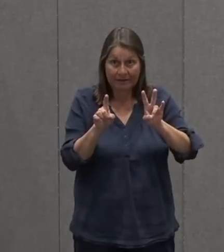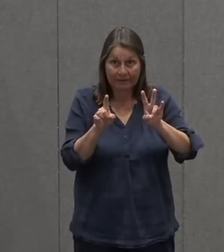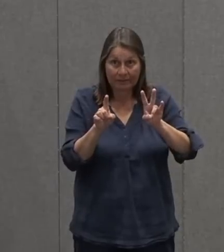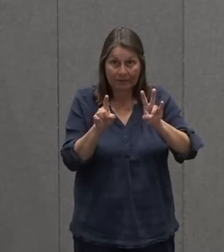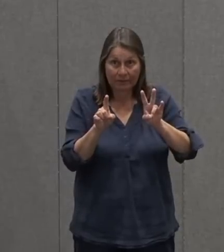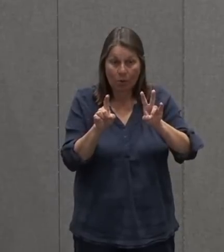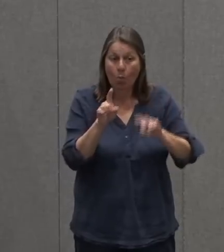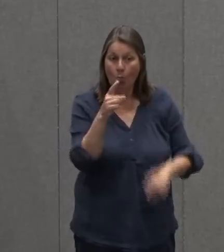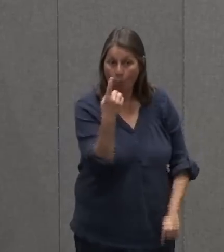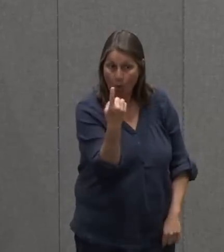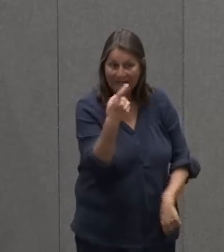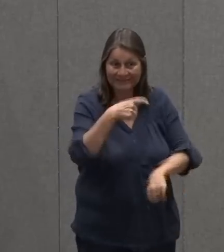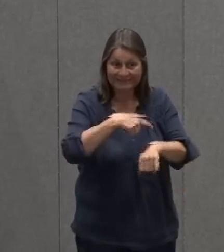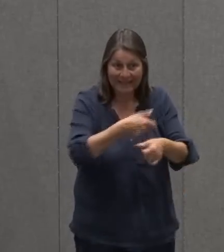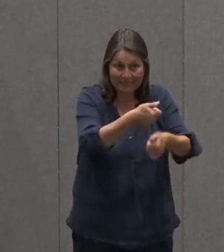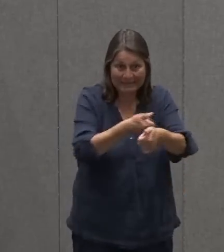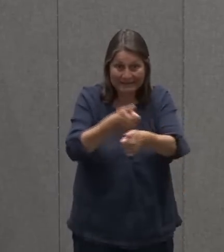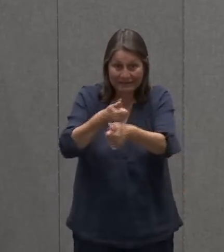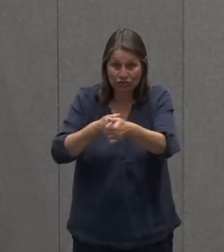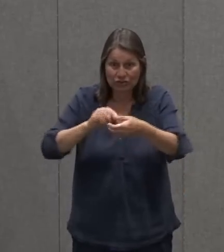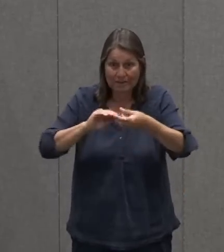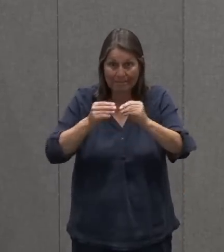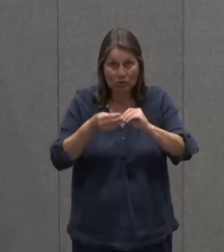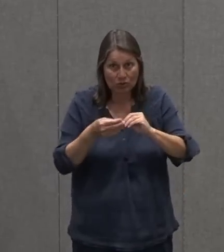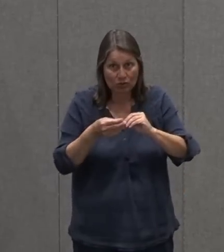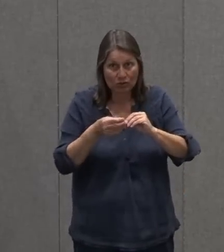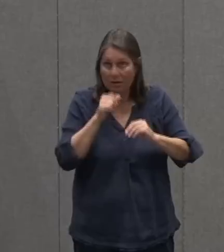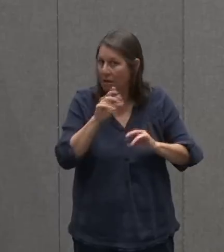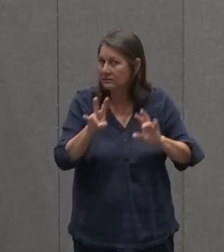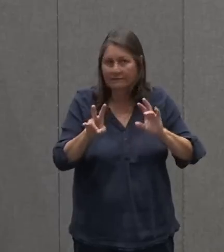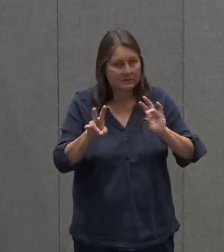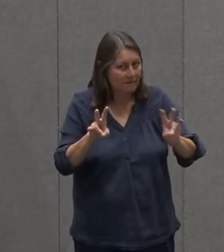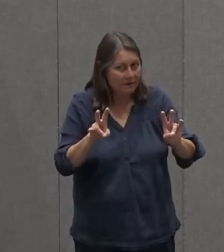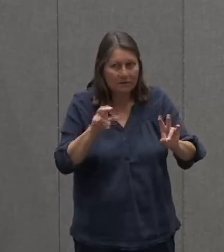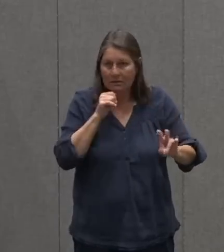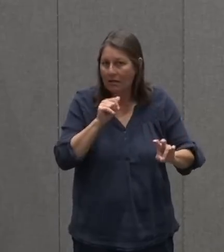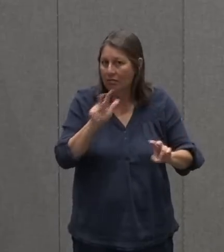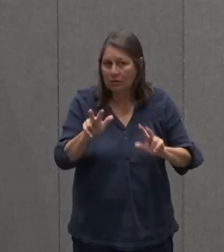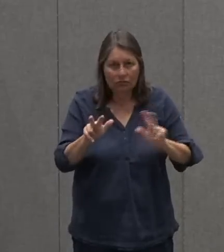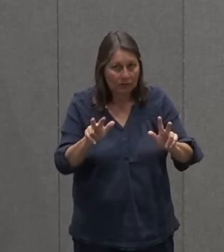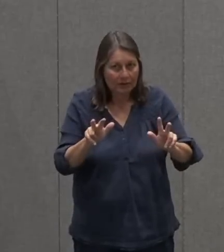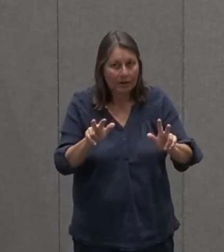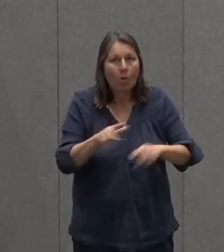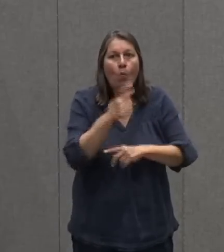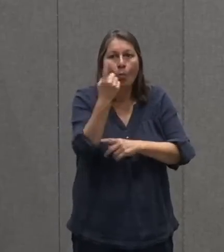one time each, okay. So, that puts it a little bit harder on us